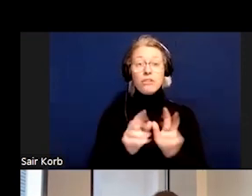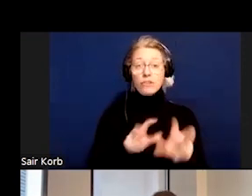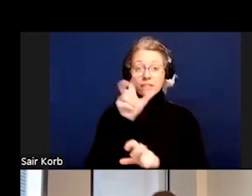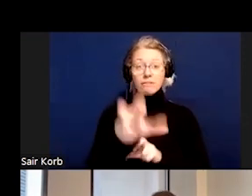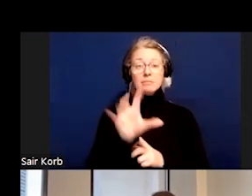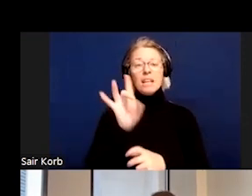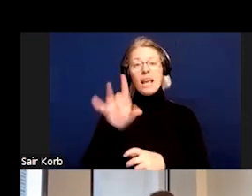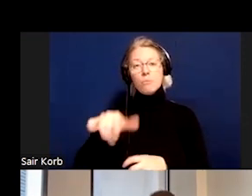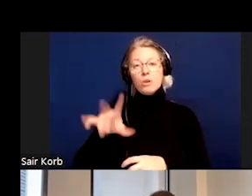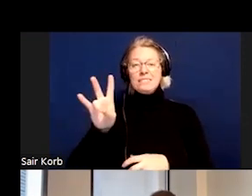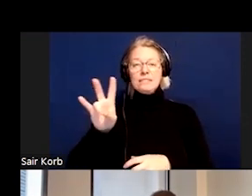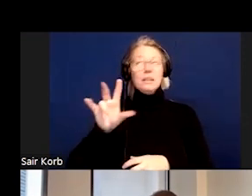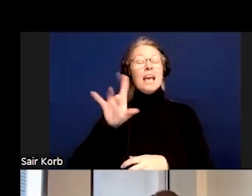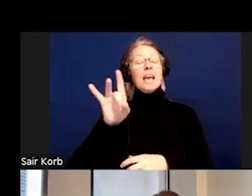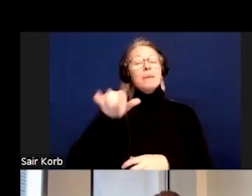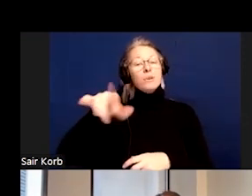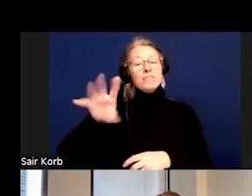to $8.6 million.